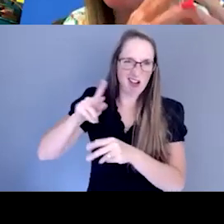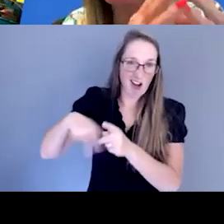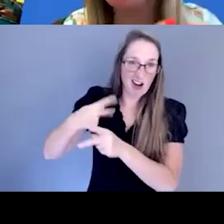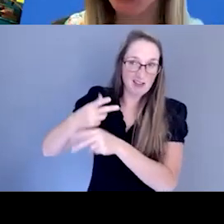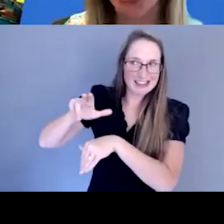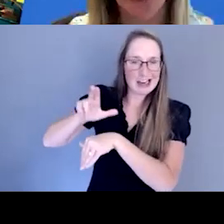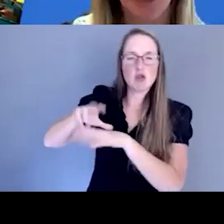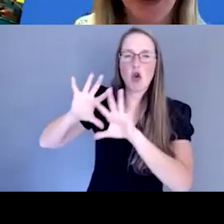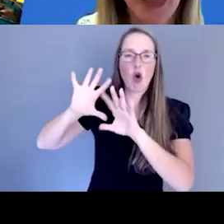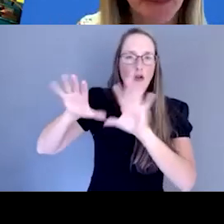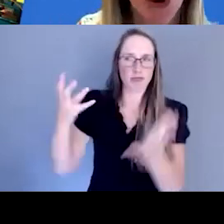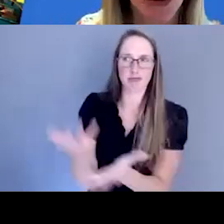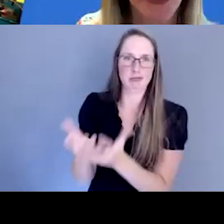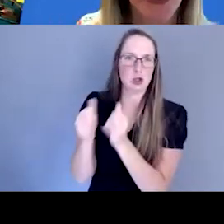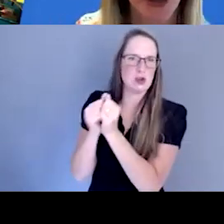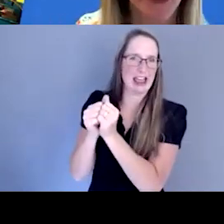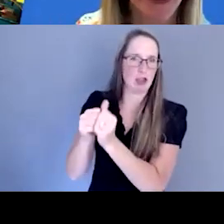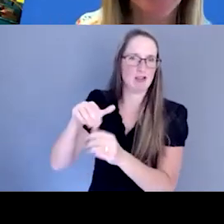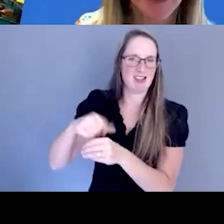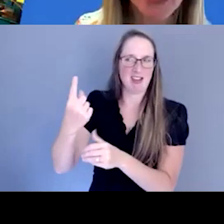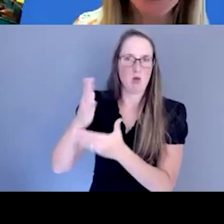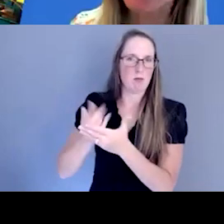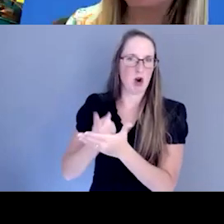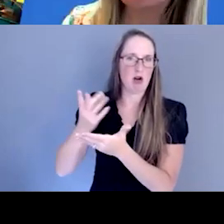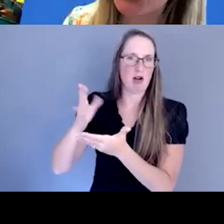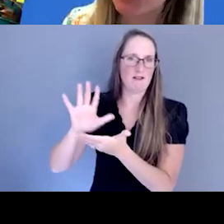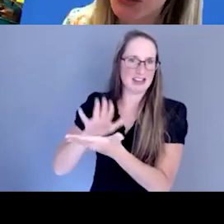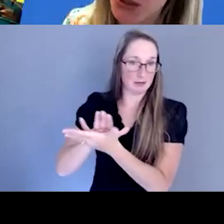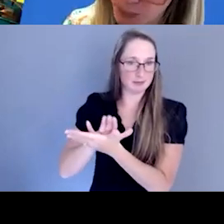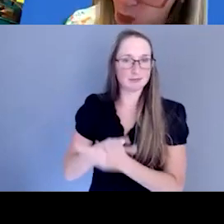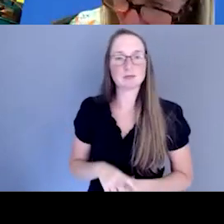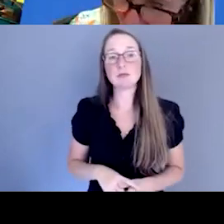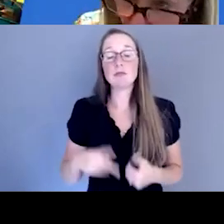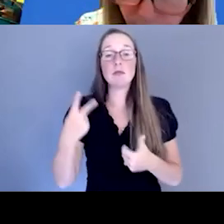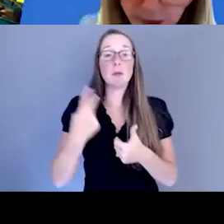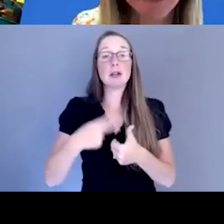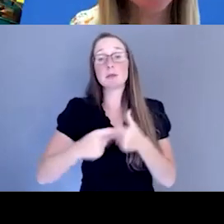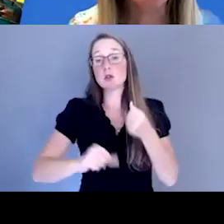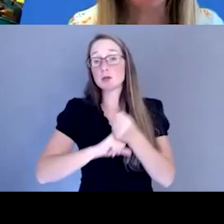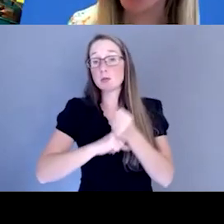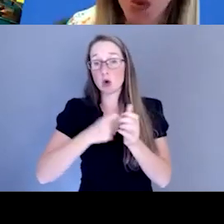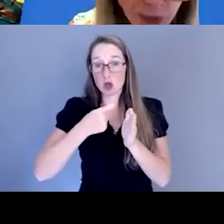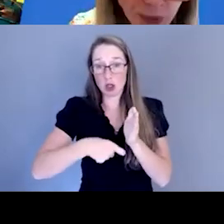lumped together in that part of the document. Participant support costs, What we've